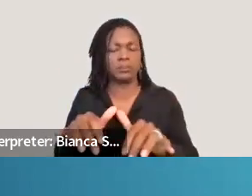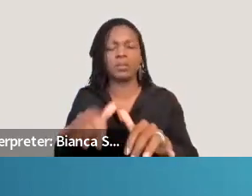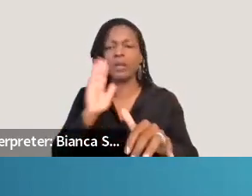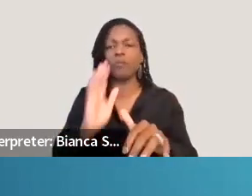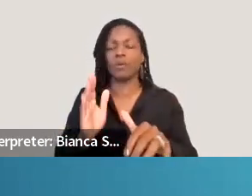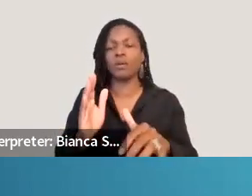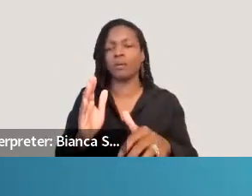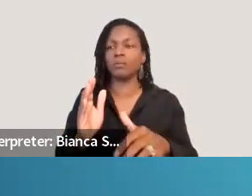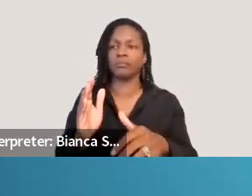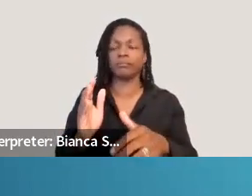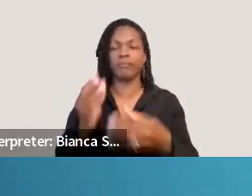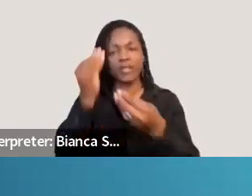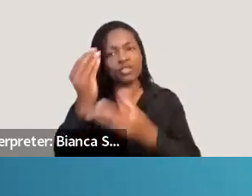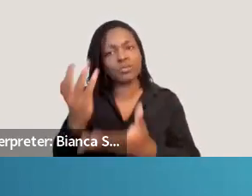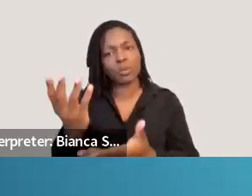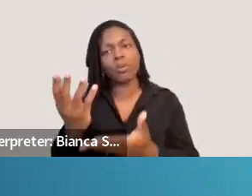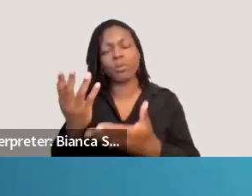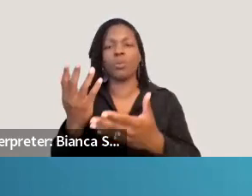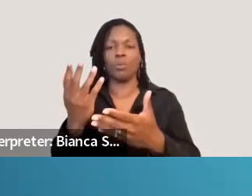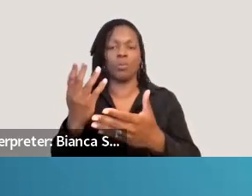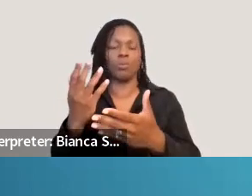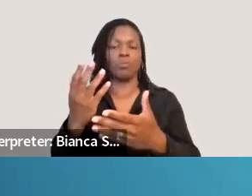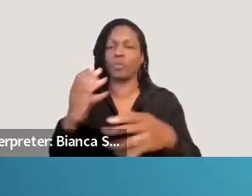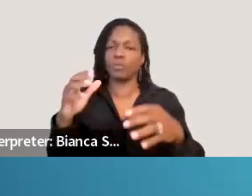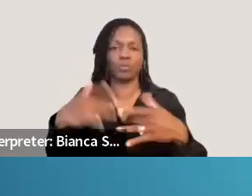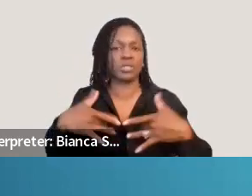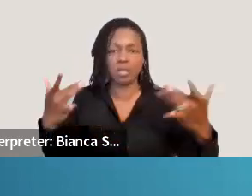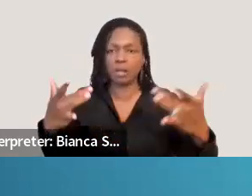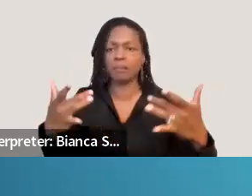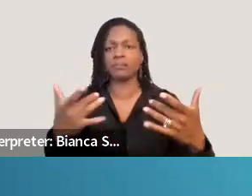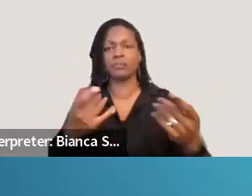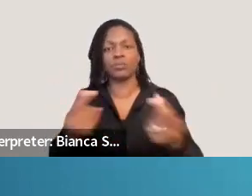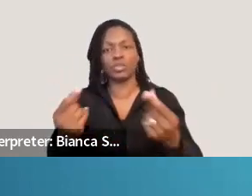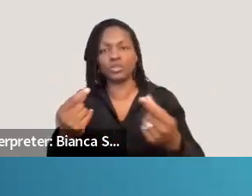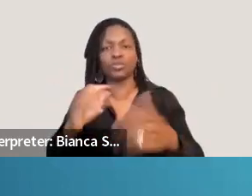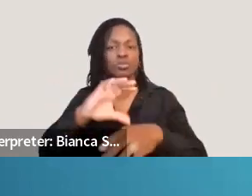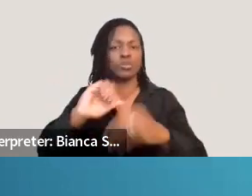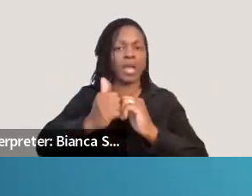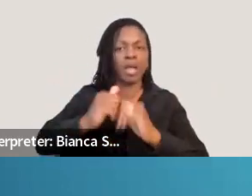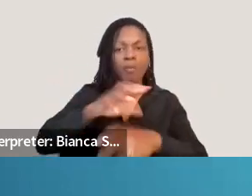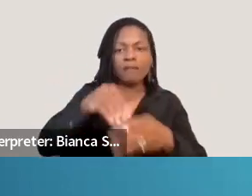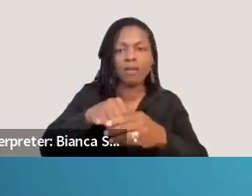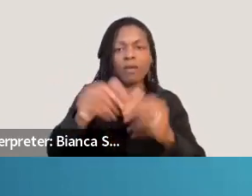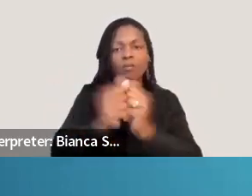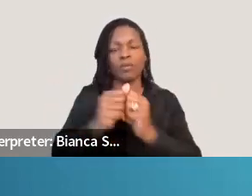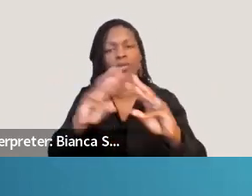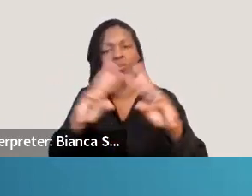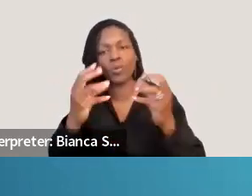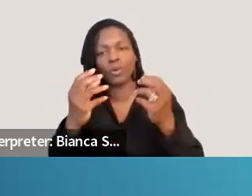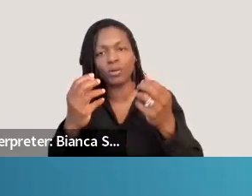With the work groups. So if you want to learn more about. Clown shoes, wigs.